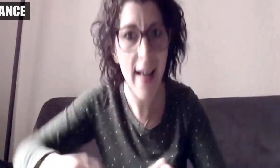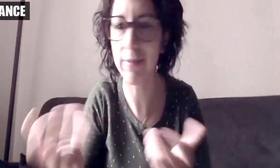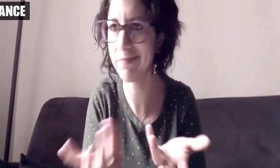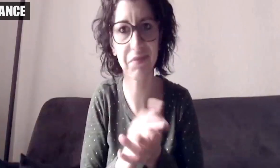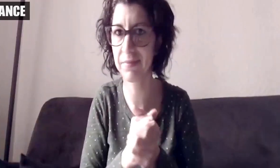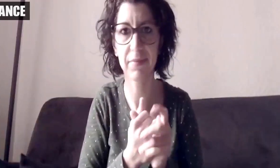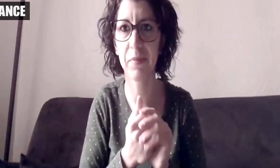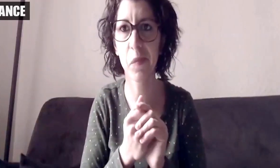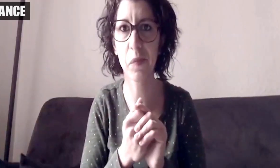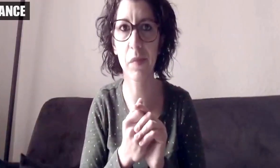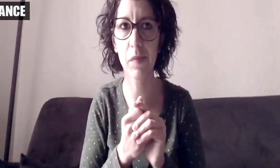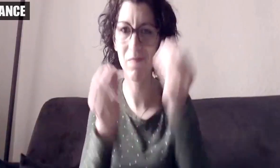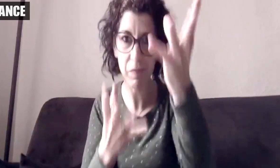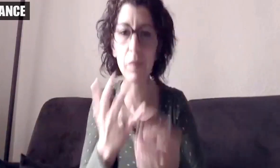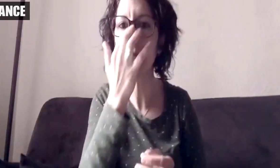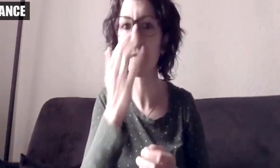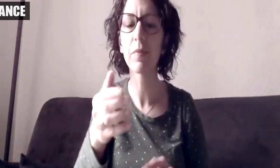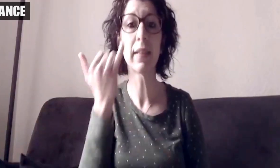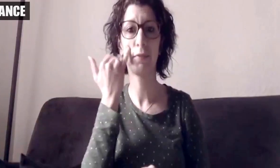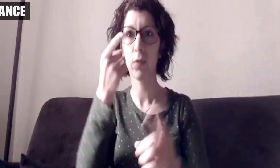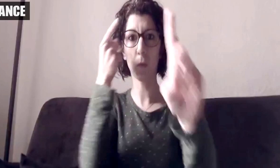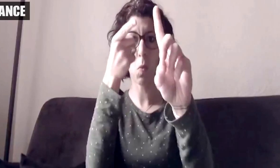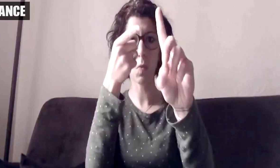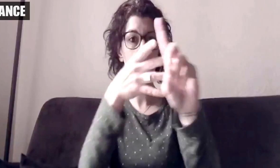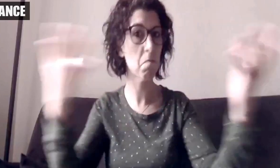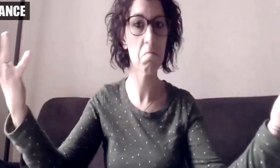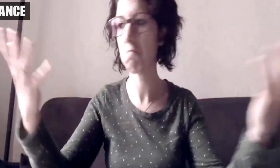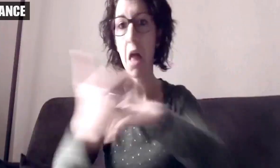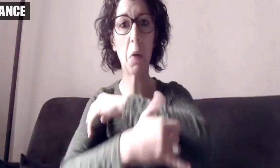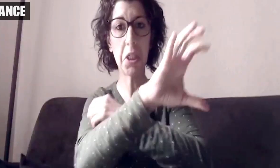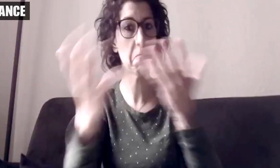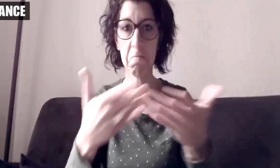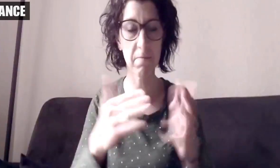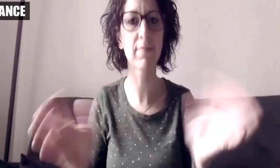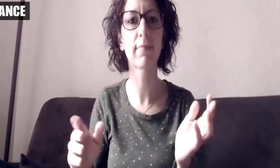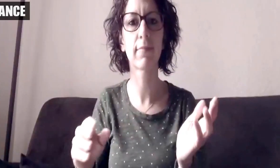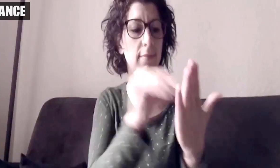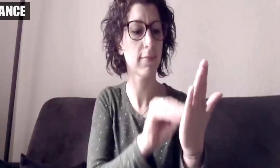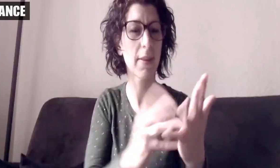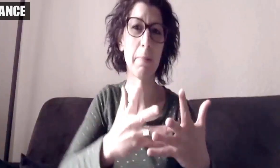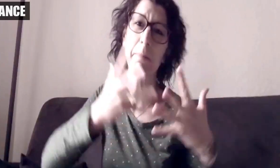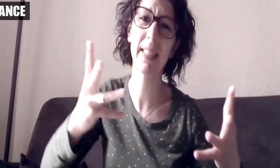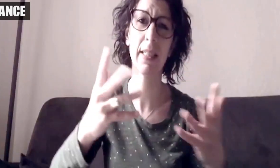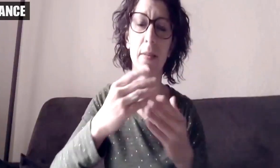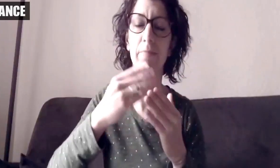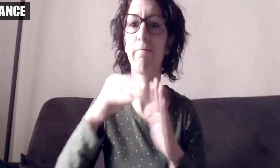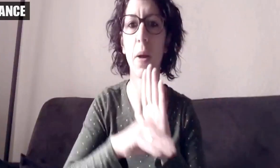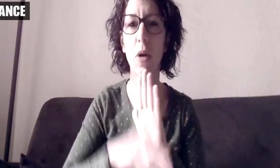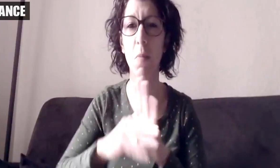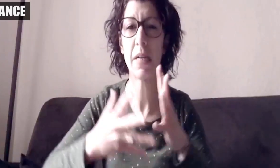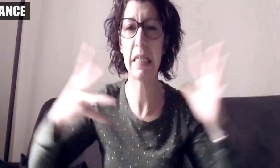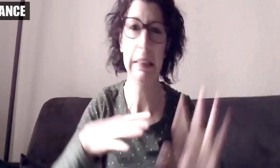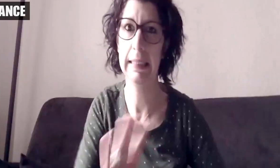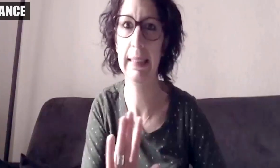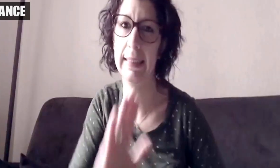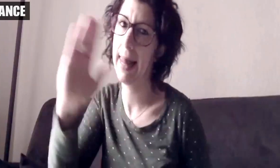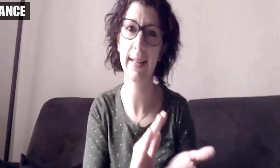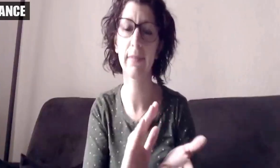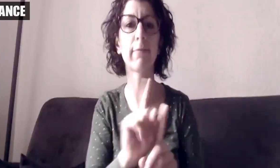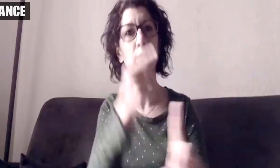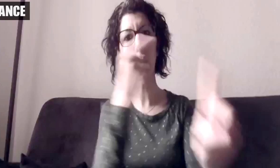When you decide on a country, don't have a detailed and strict plan